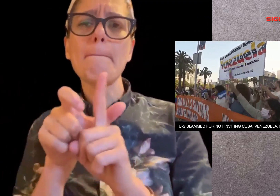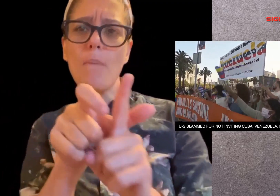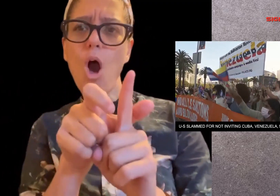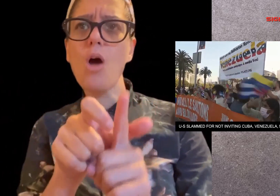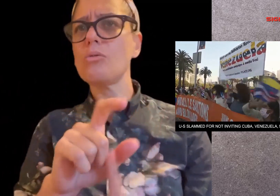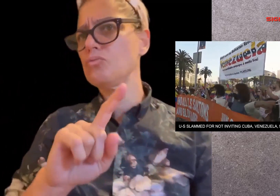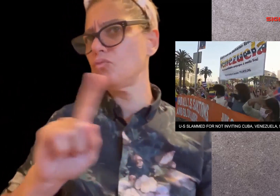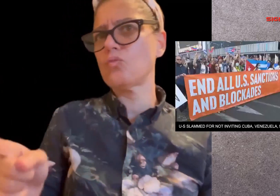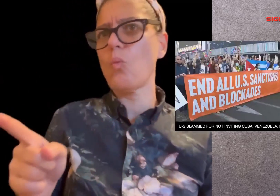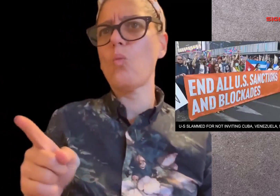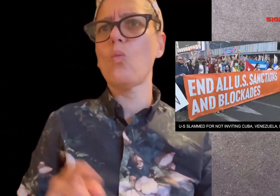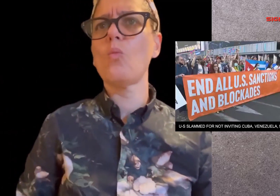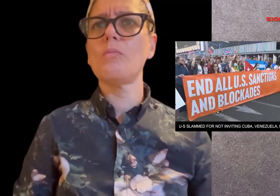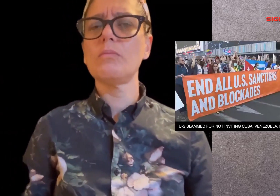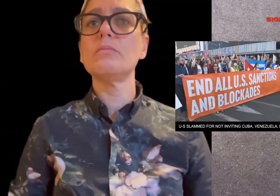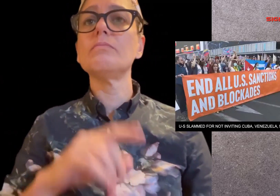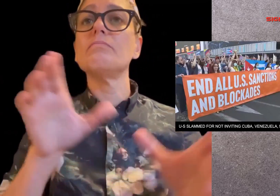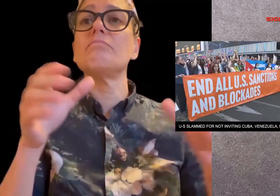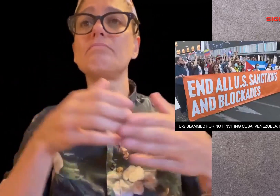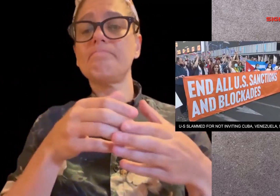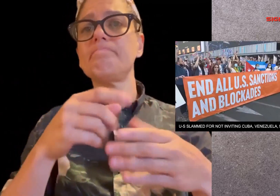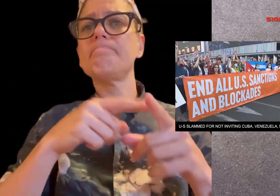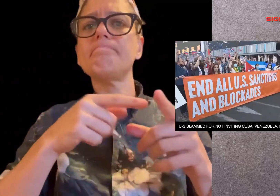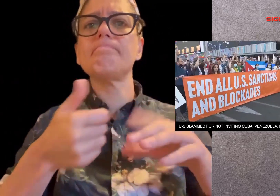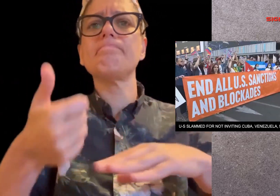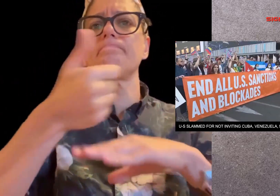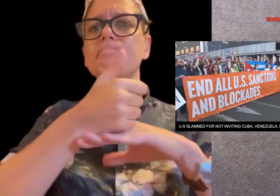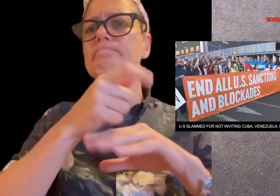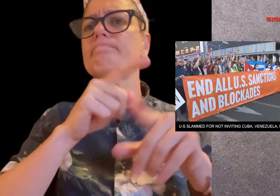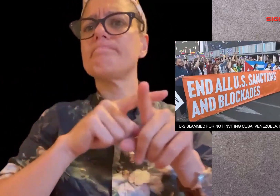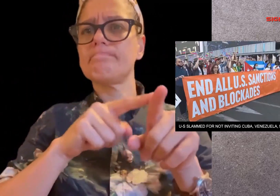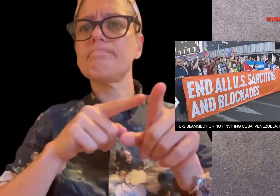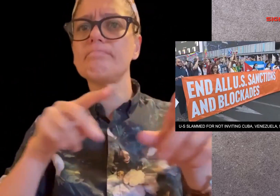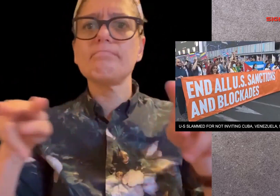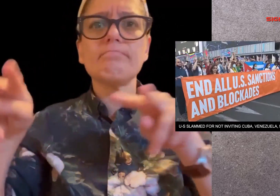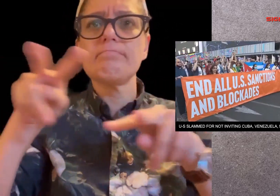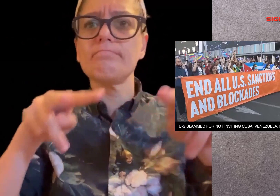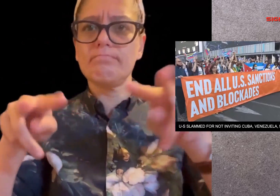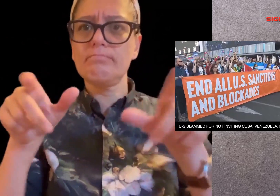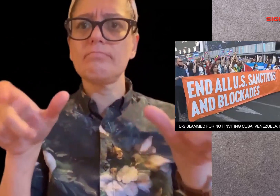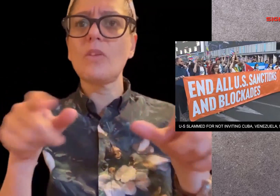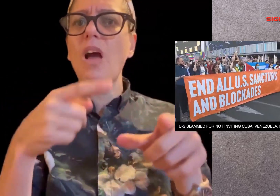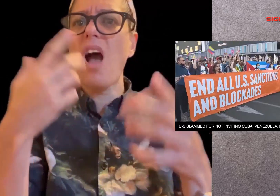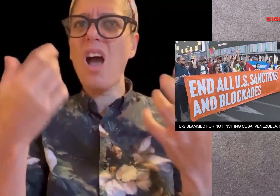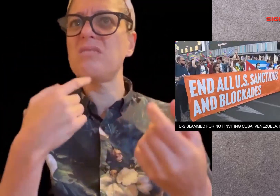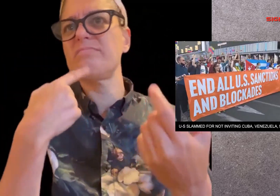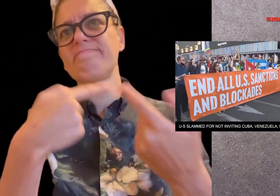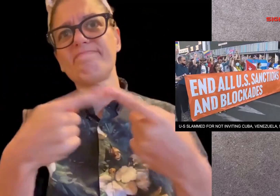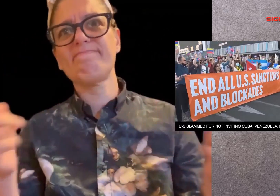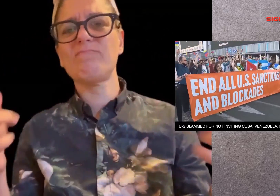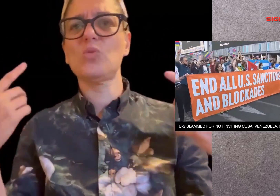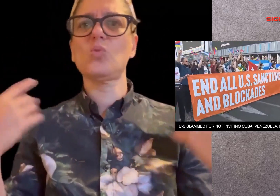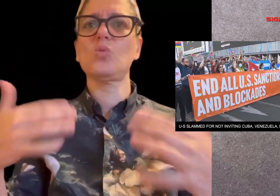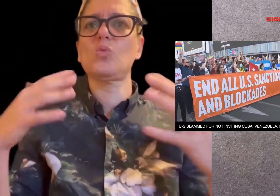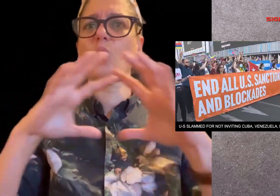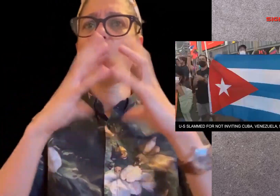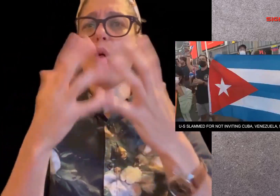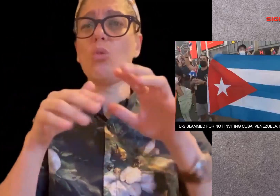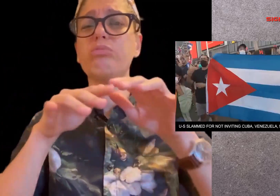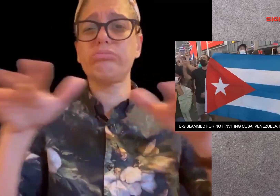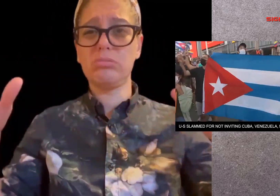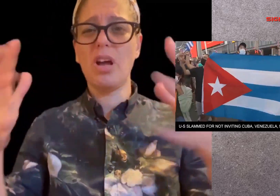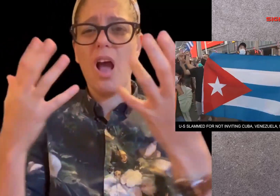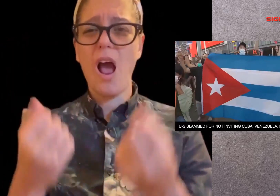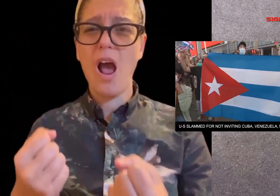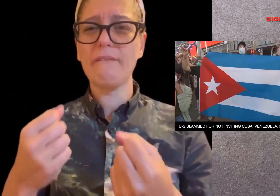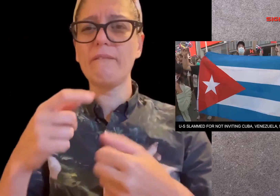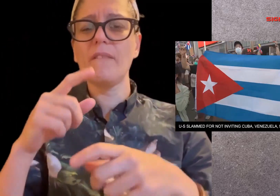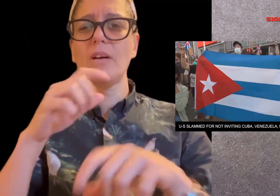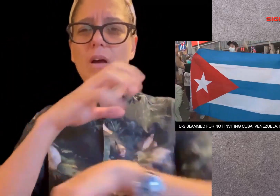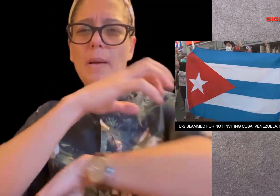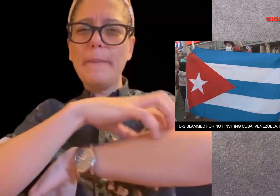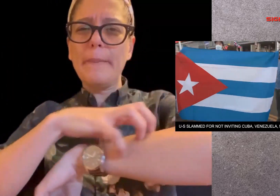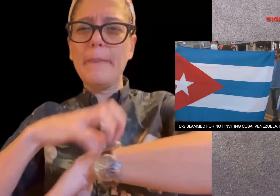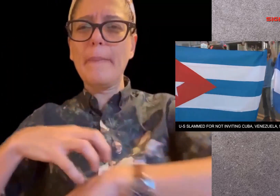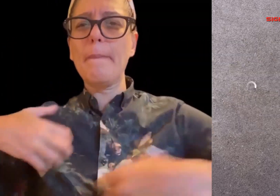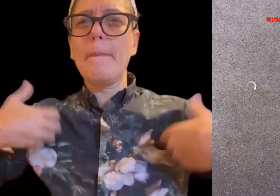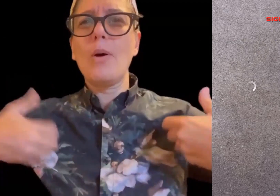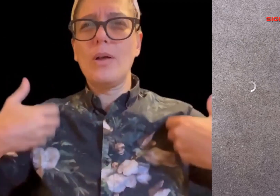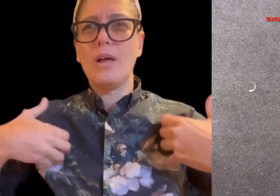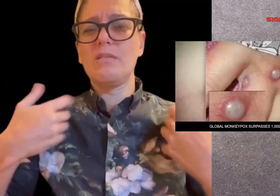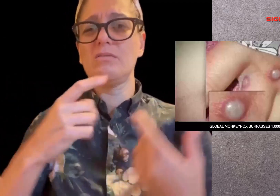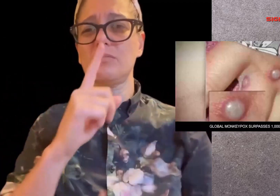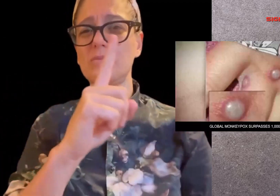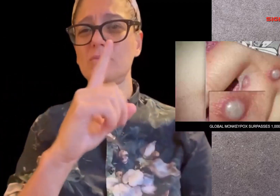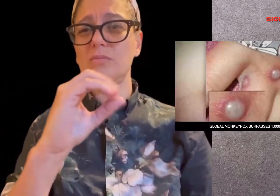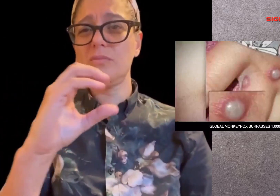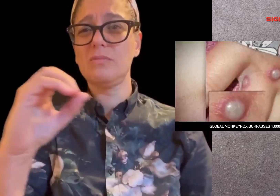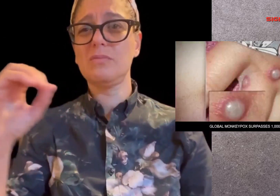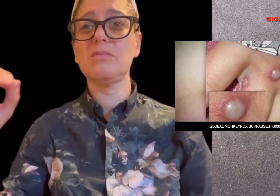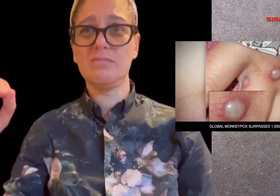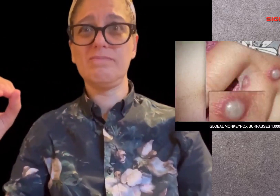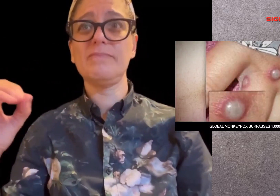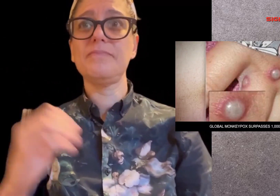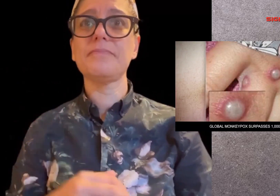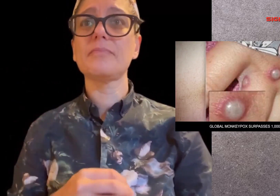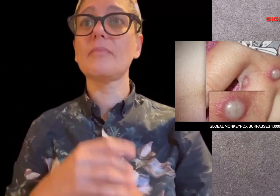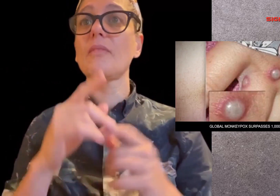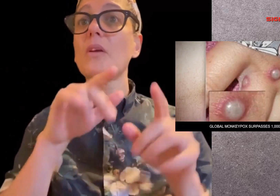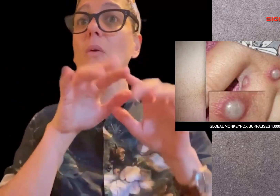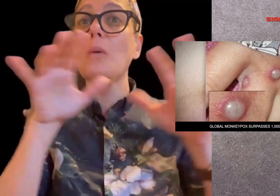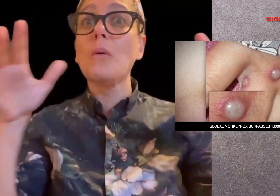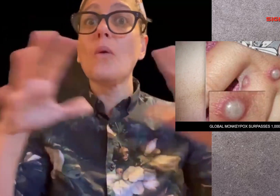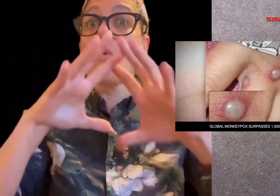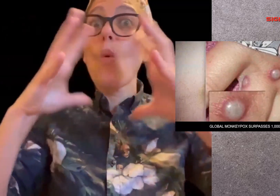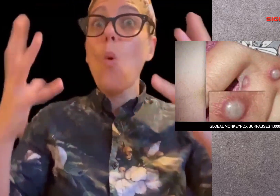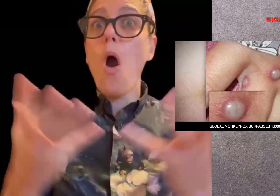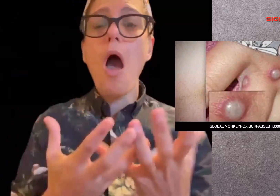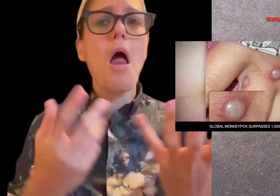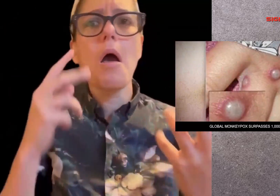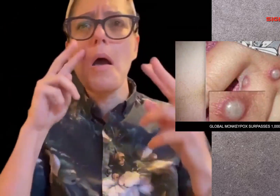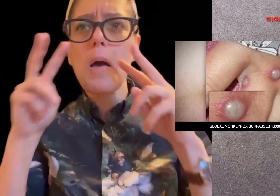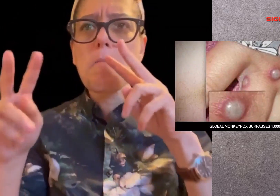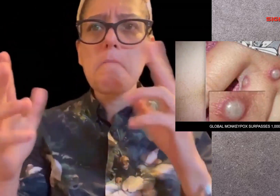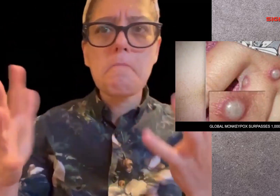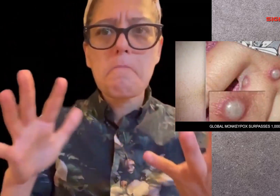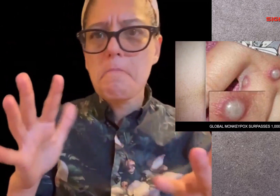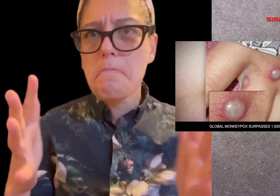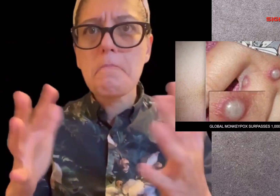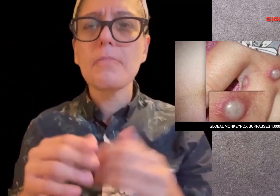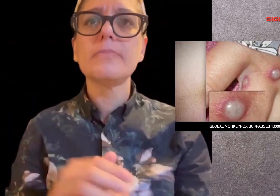no the Centers for Disease Control and Prevention reports the global monkeypox out break has